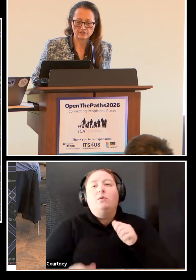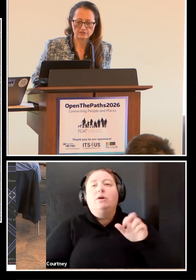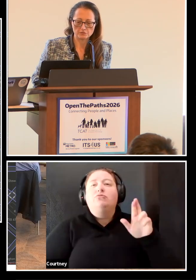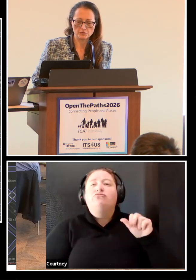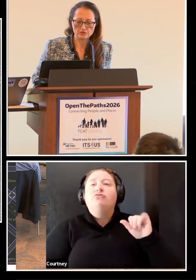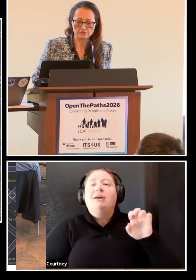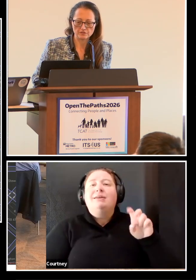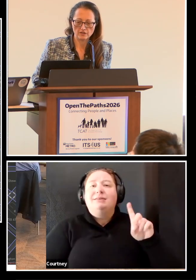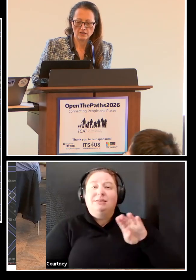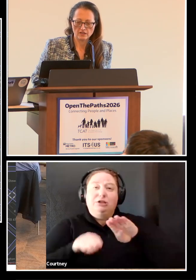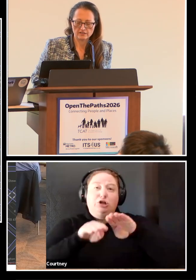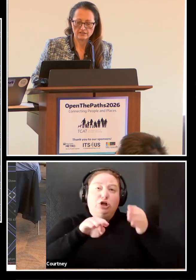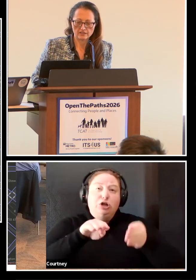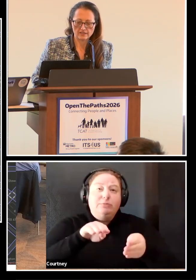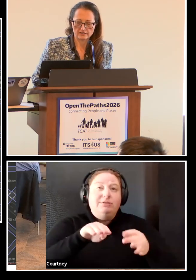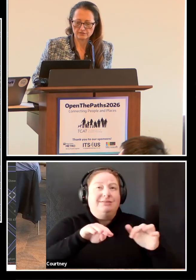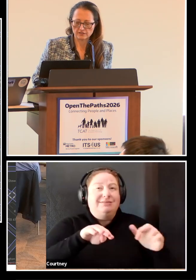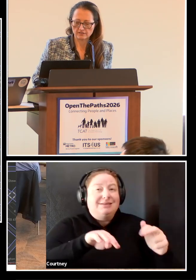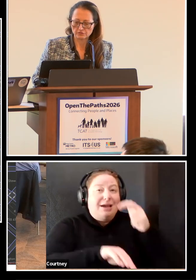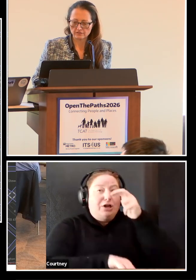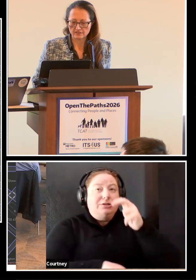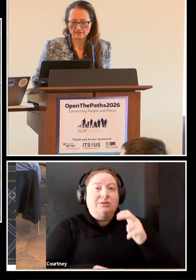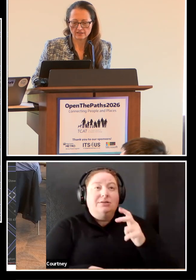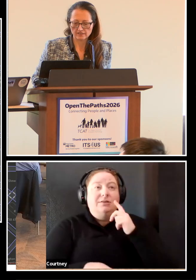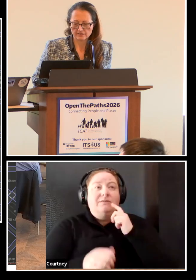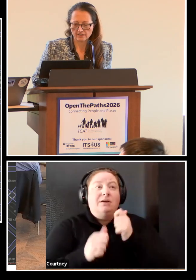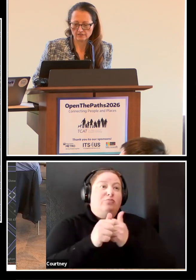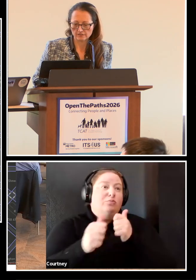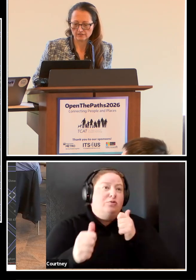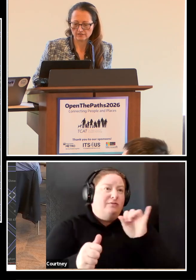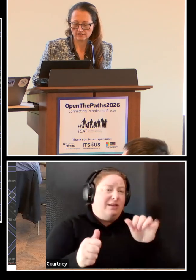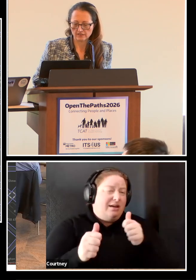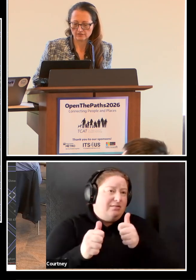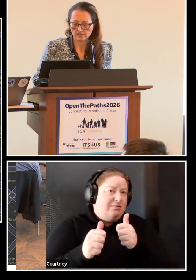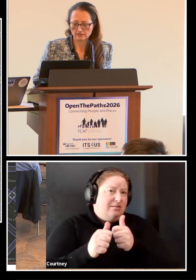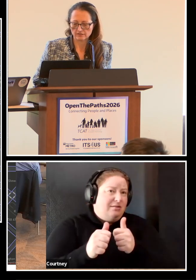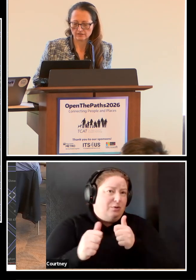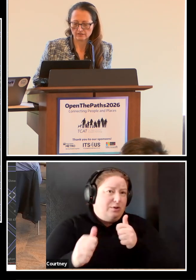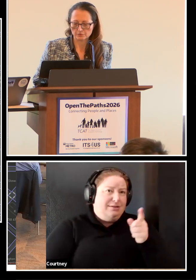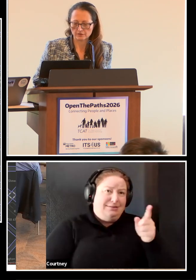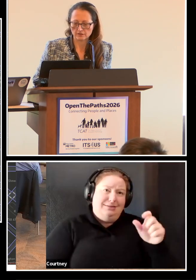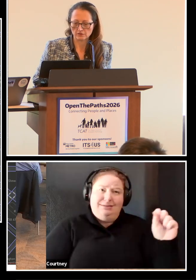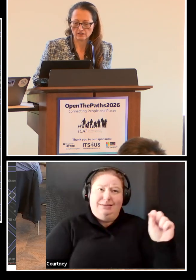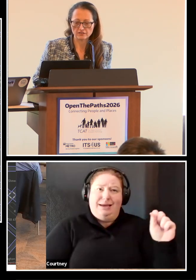if I remove the that avoidance, well, in this case, Seattle is downtown is is pretty well